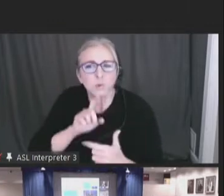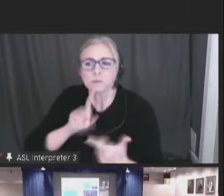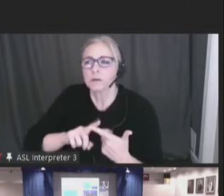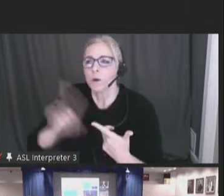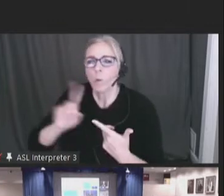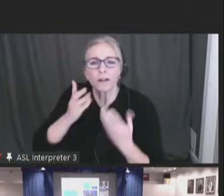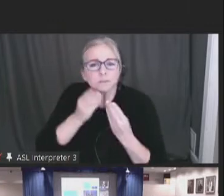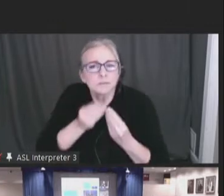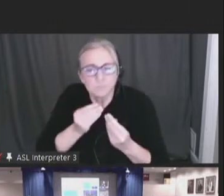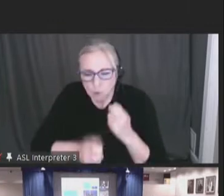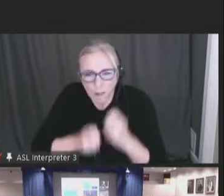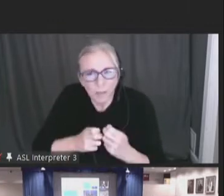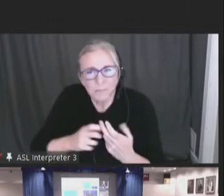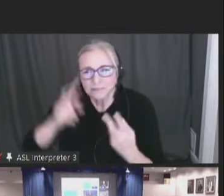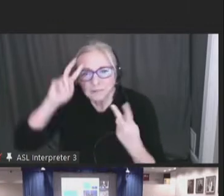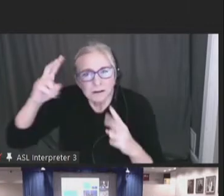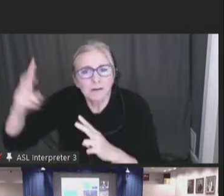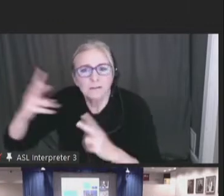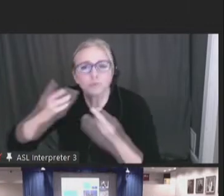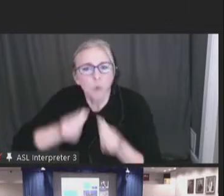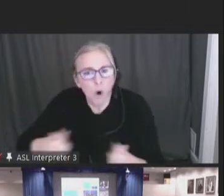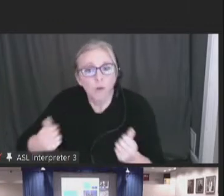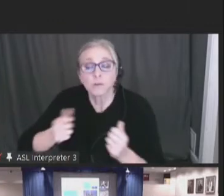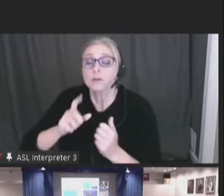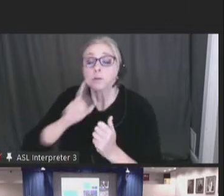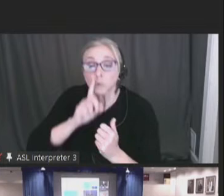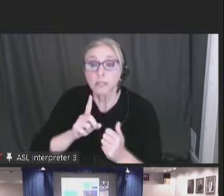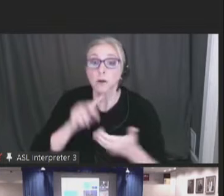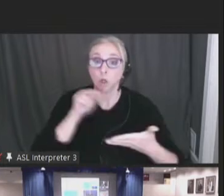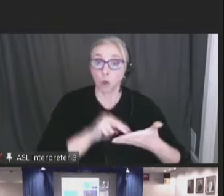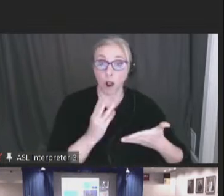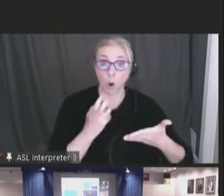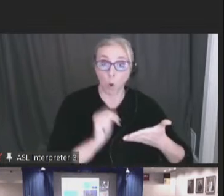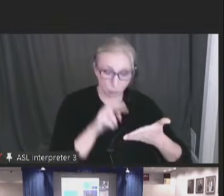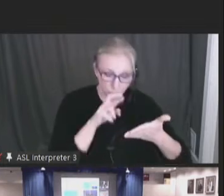And we refer to our own research to understand what those questions were